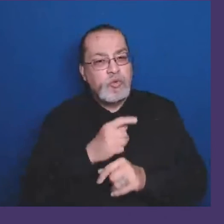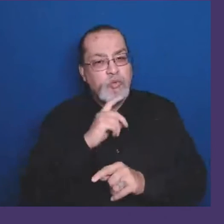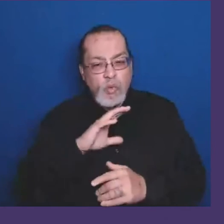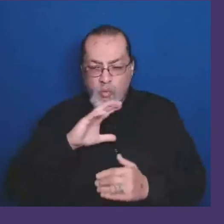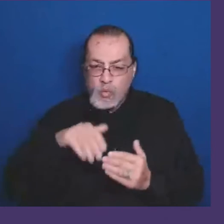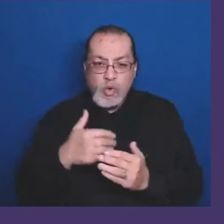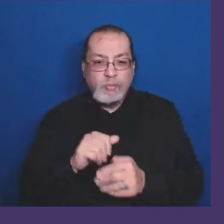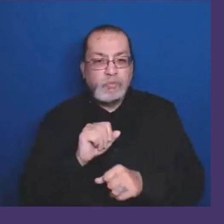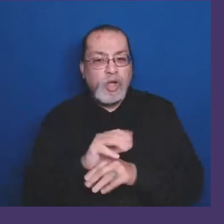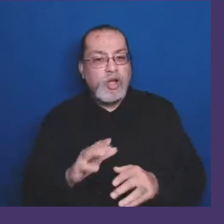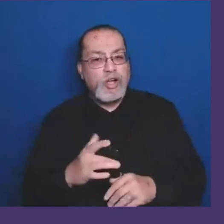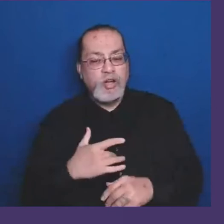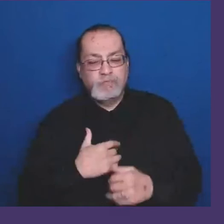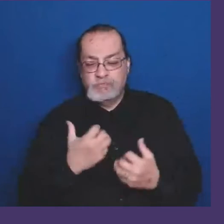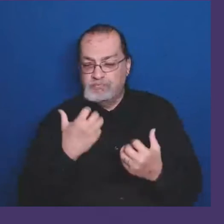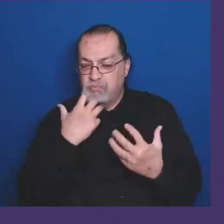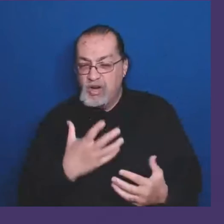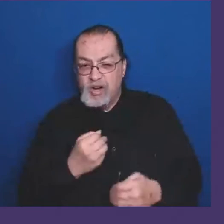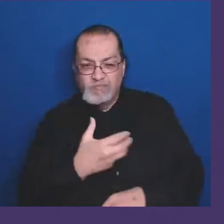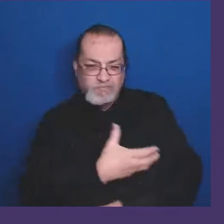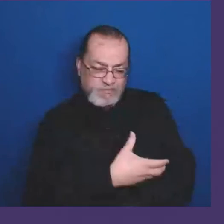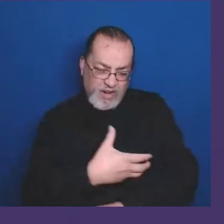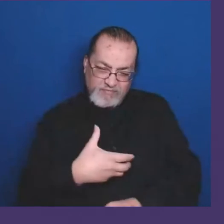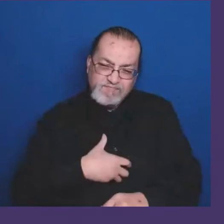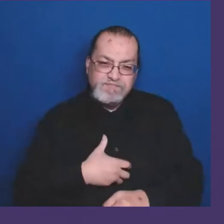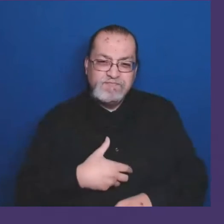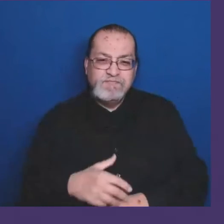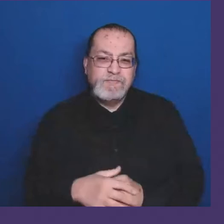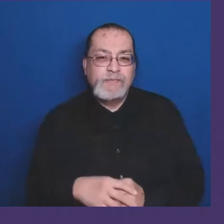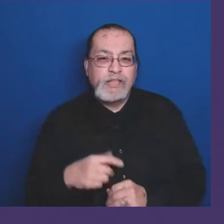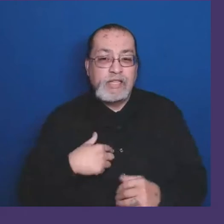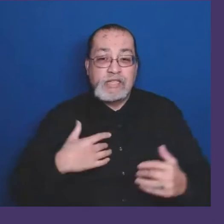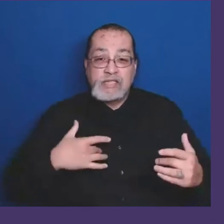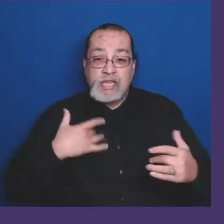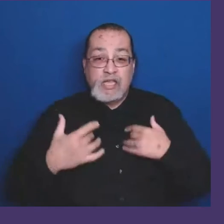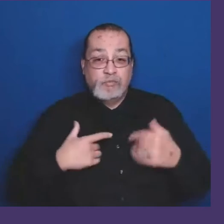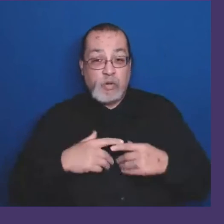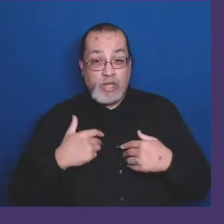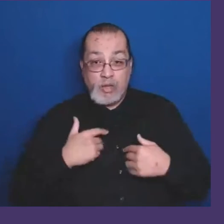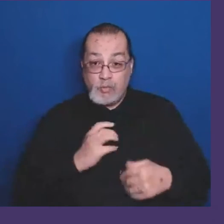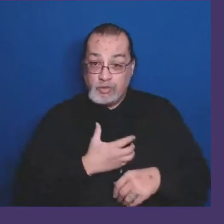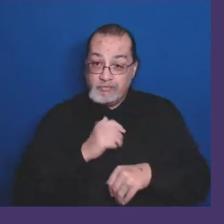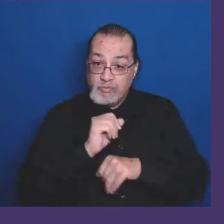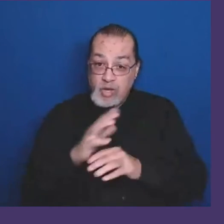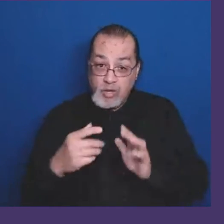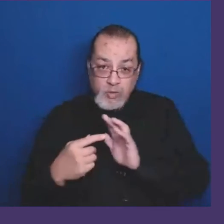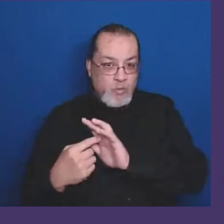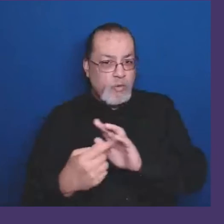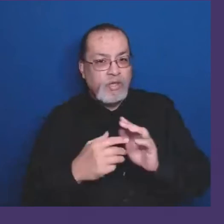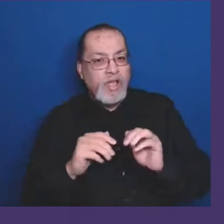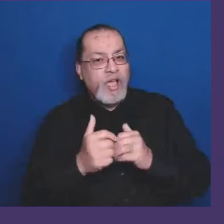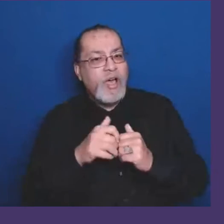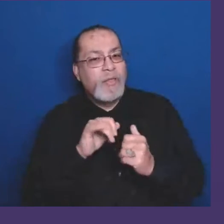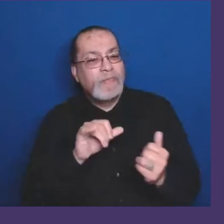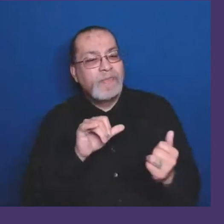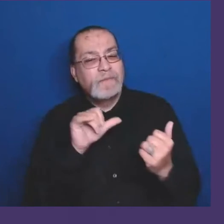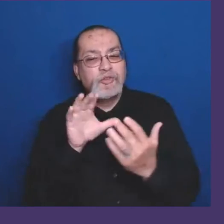We are excited to have our own employees show you how this approach impacts their work experience. Kathy Dixon: I really love that this space